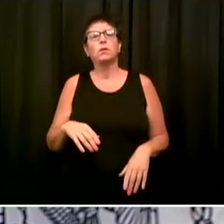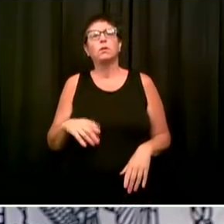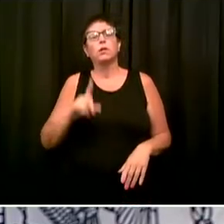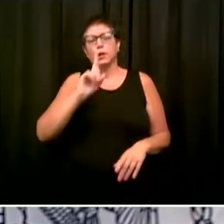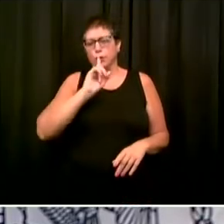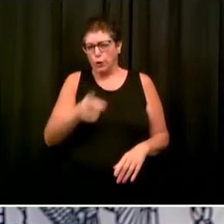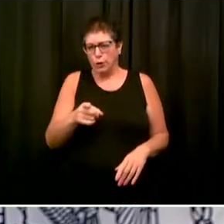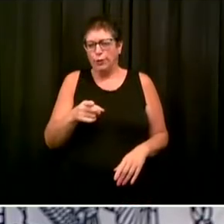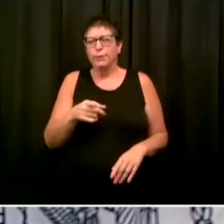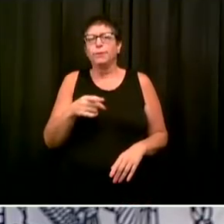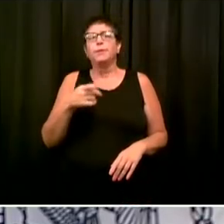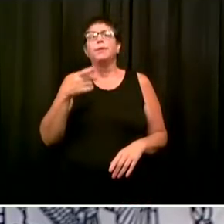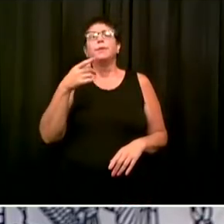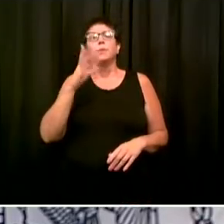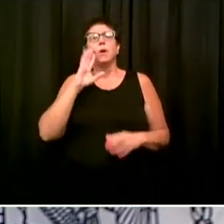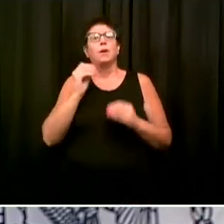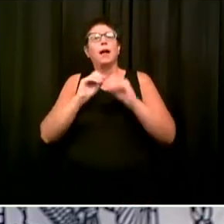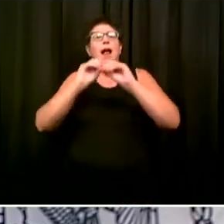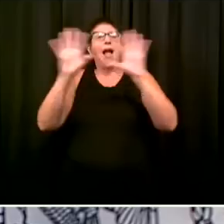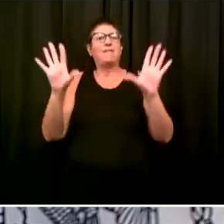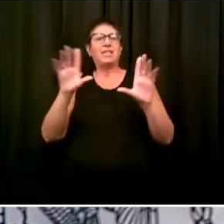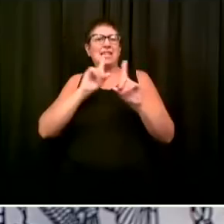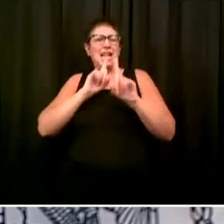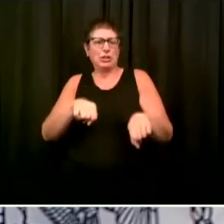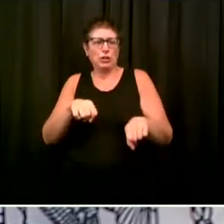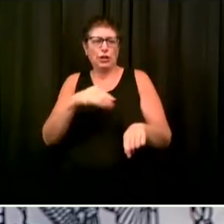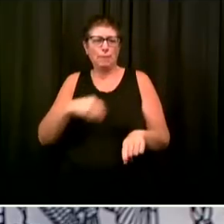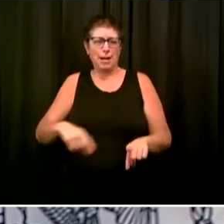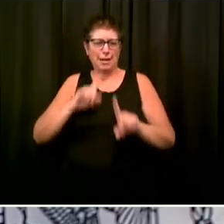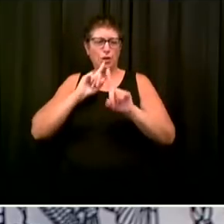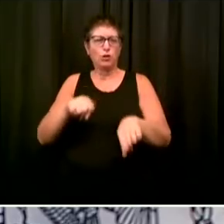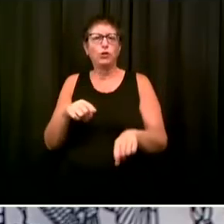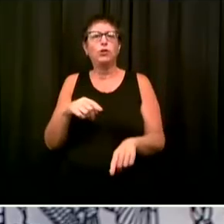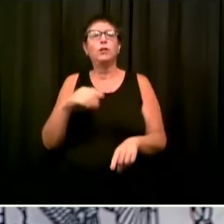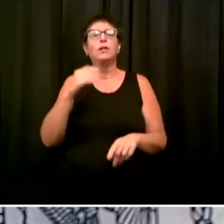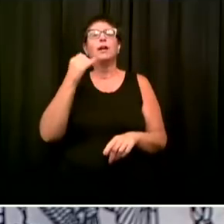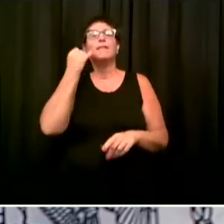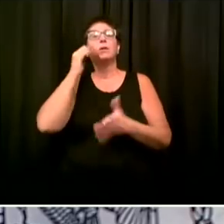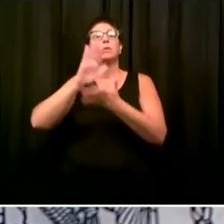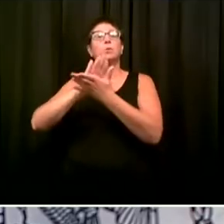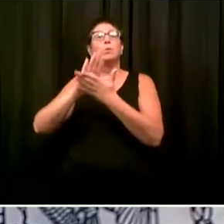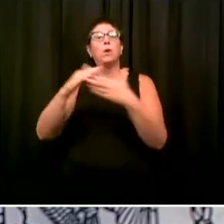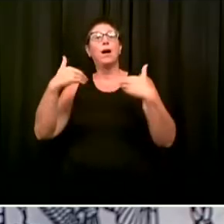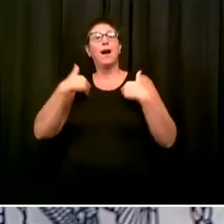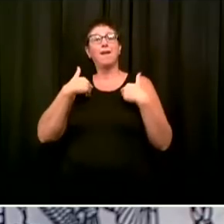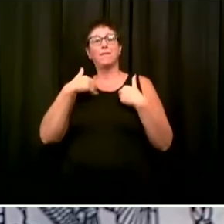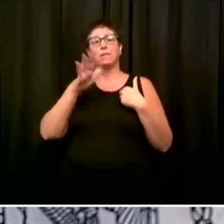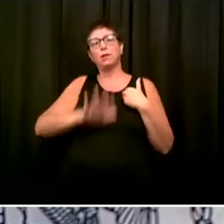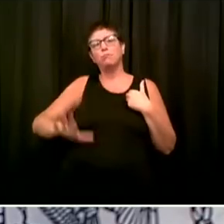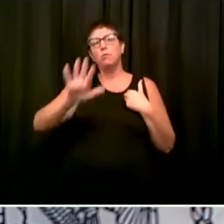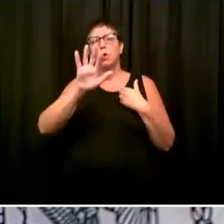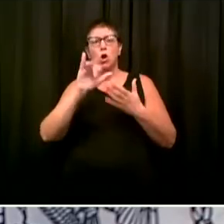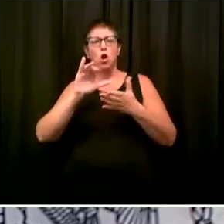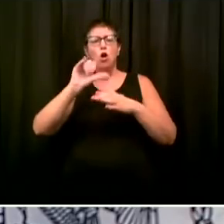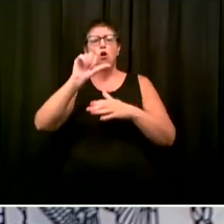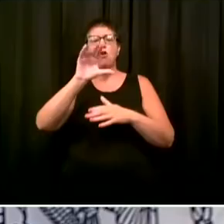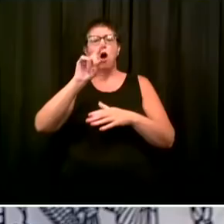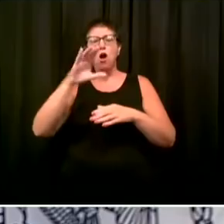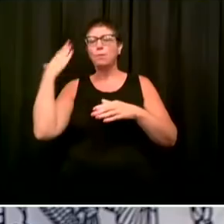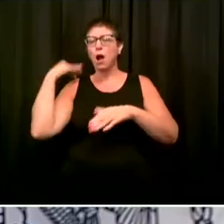THE MOST OBIOVUS ONES,